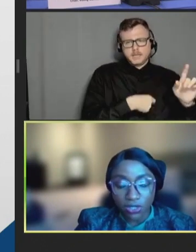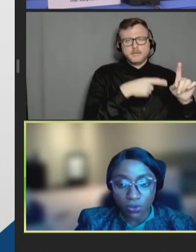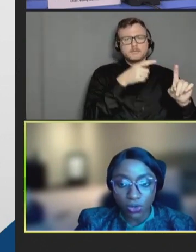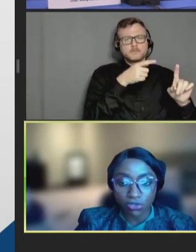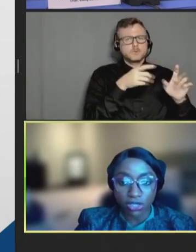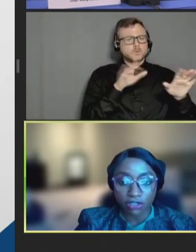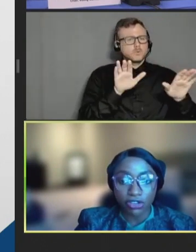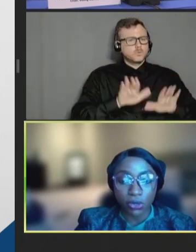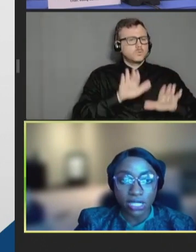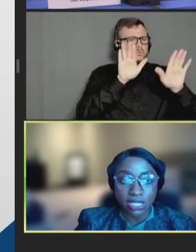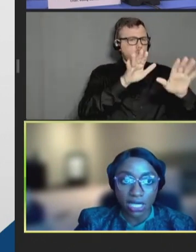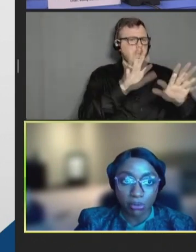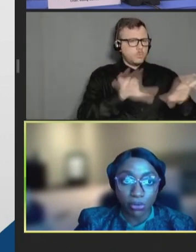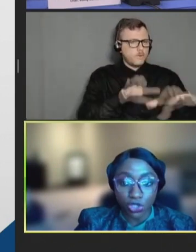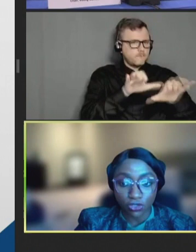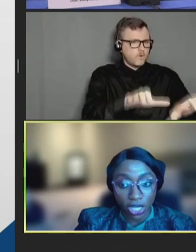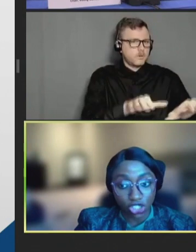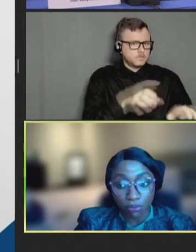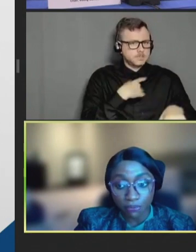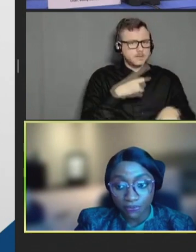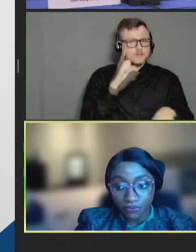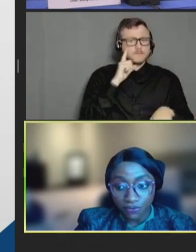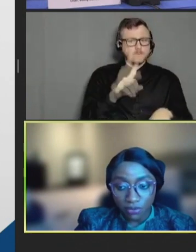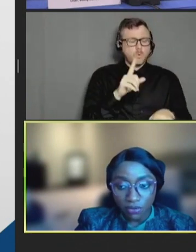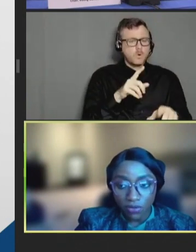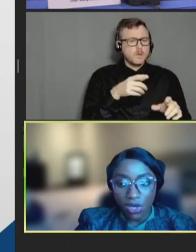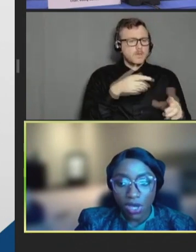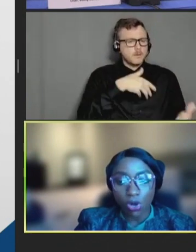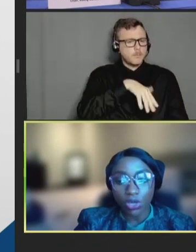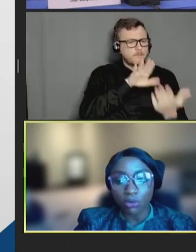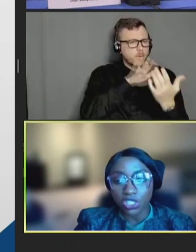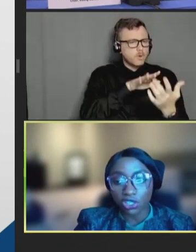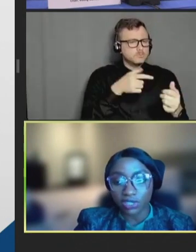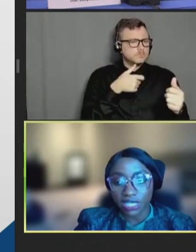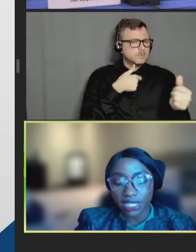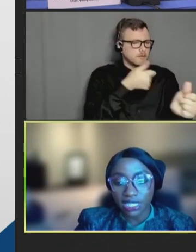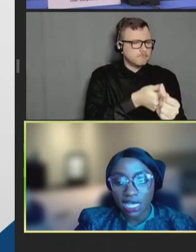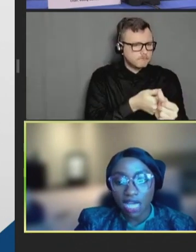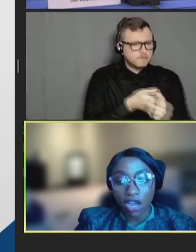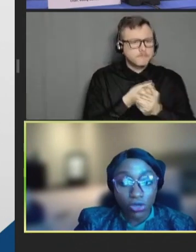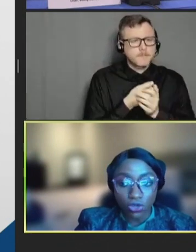first was around the frequency and approach for catch-up. And what we observed is that across